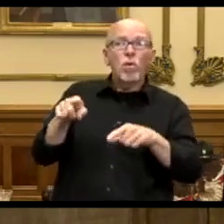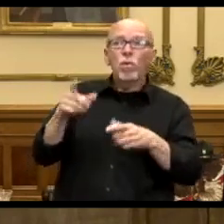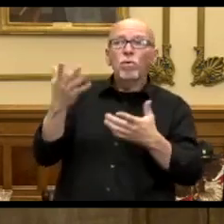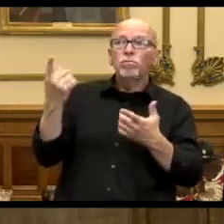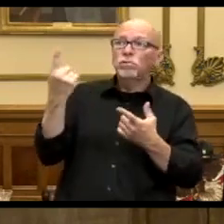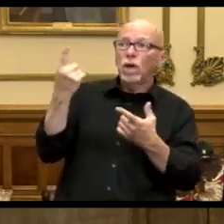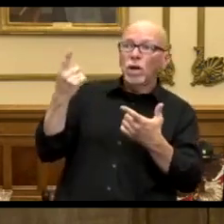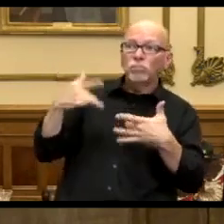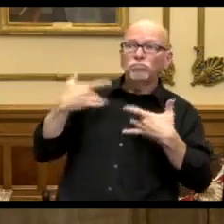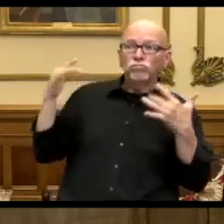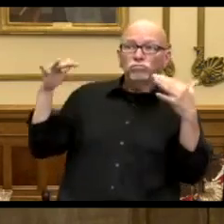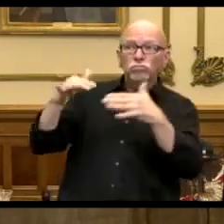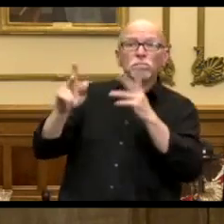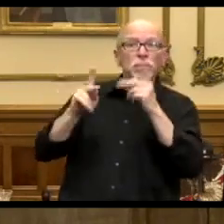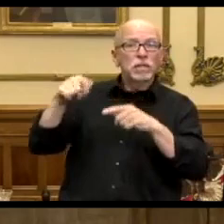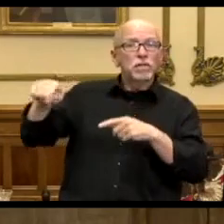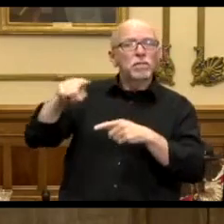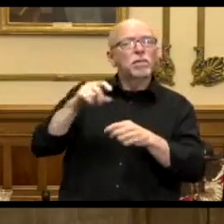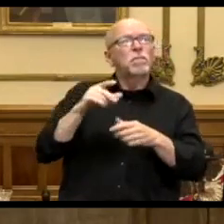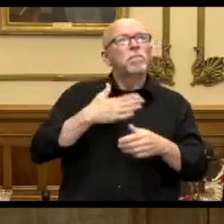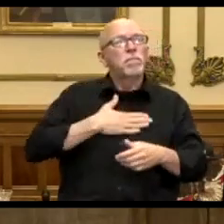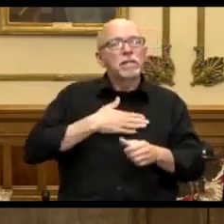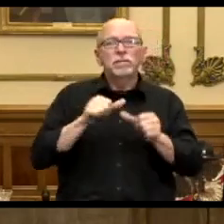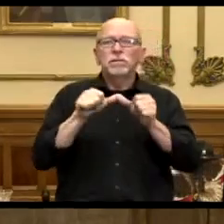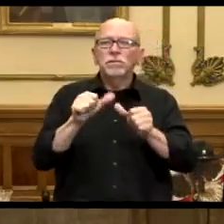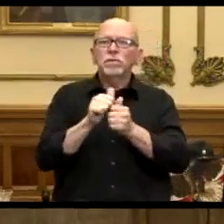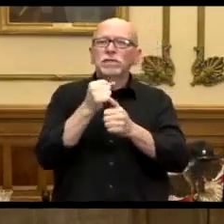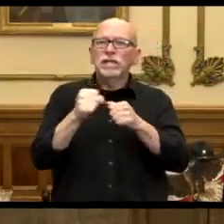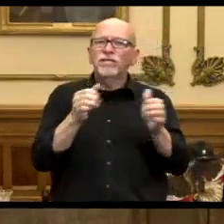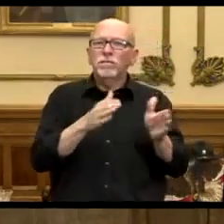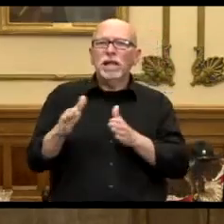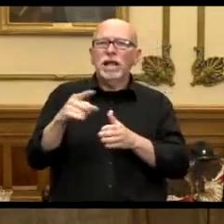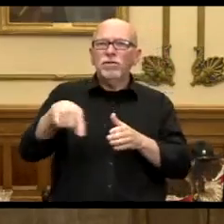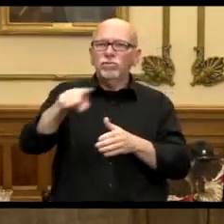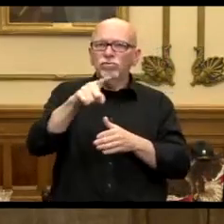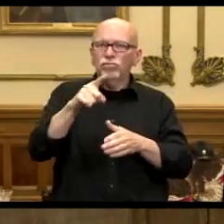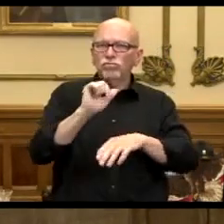lots of other people, please stick to the safety plan that you created. Where